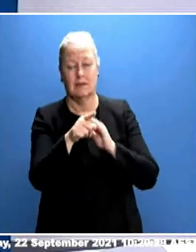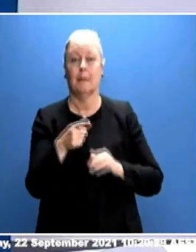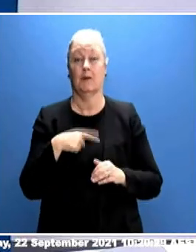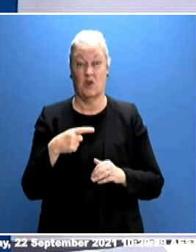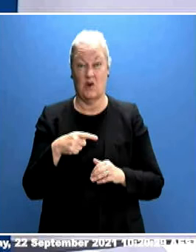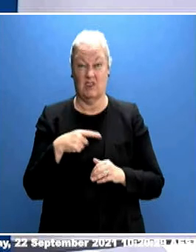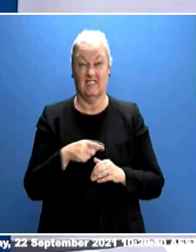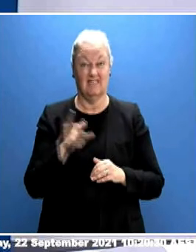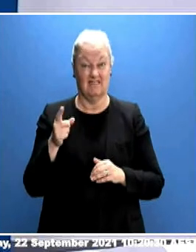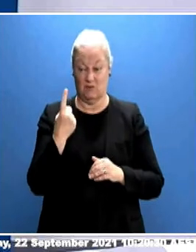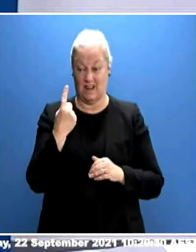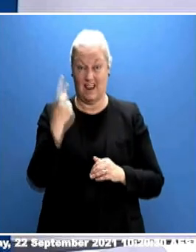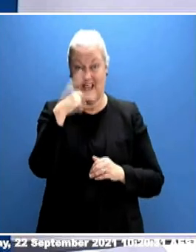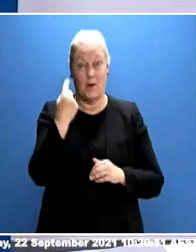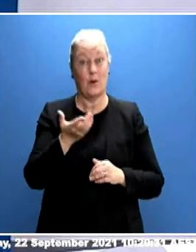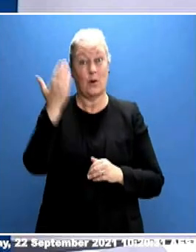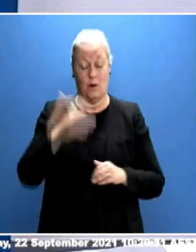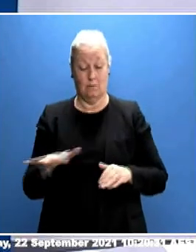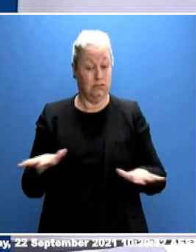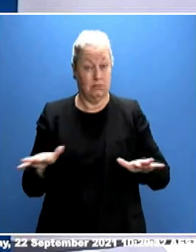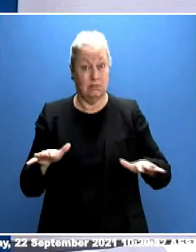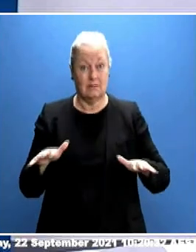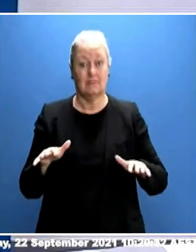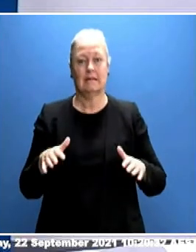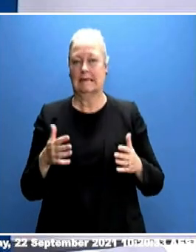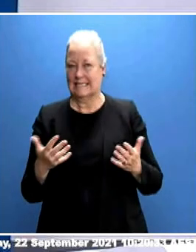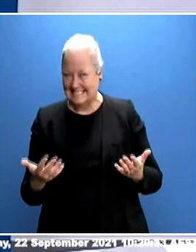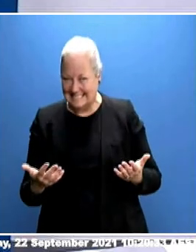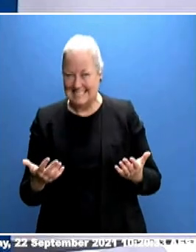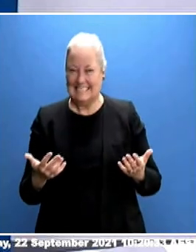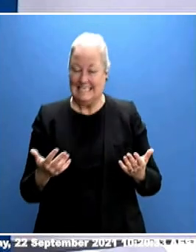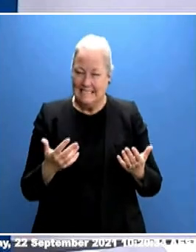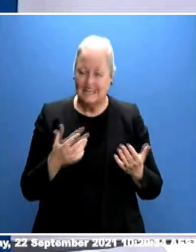that occurred about an hour ago has resurfaced, so we hope there is